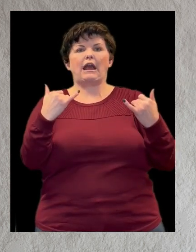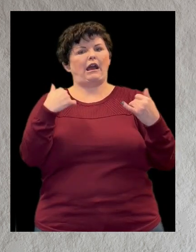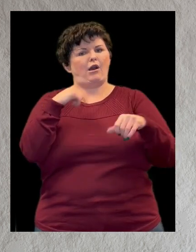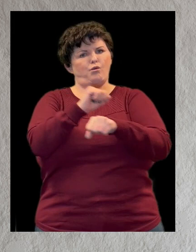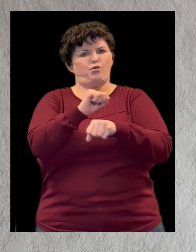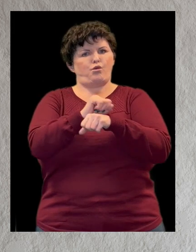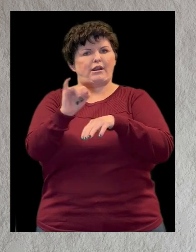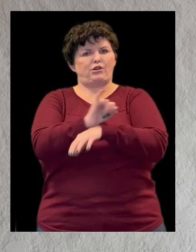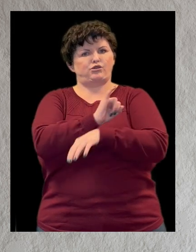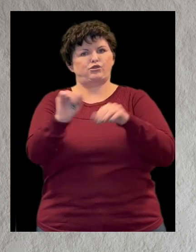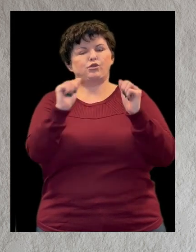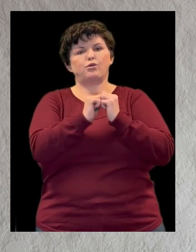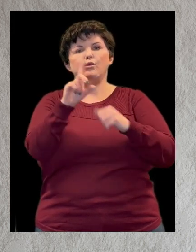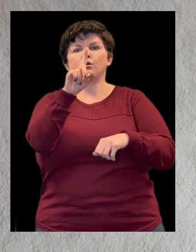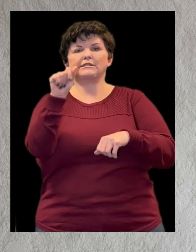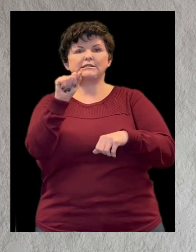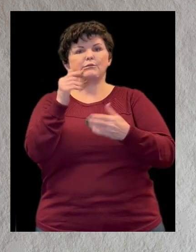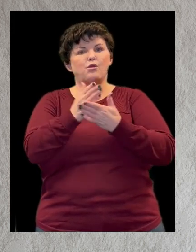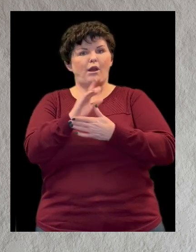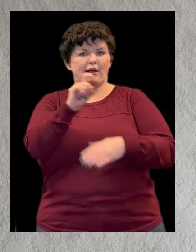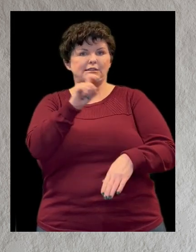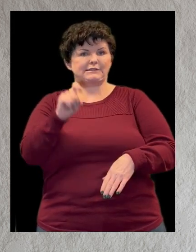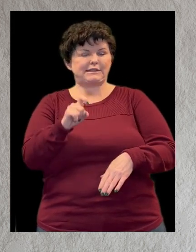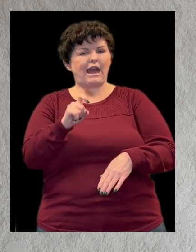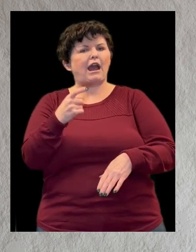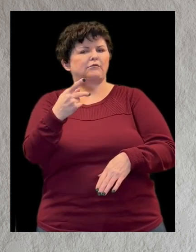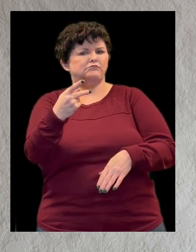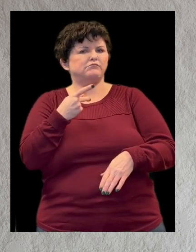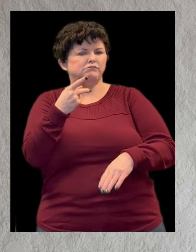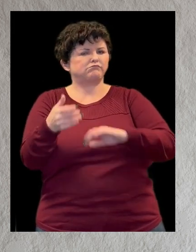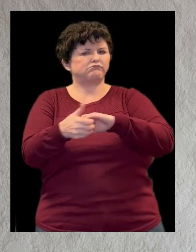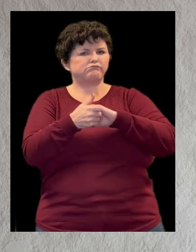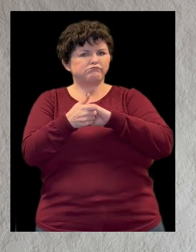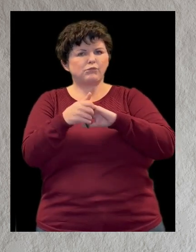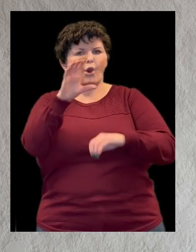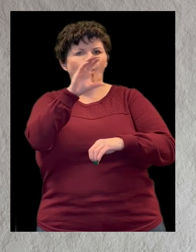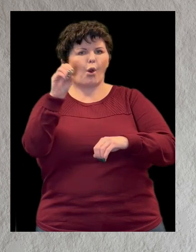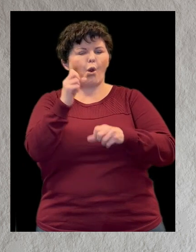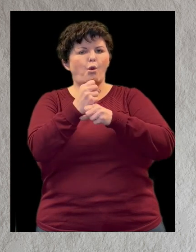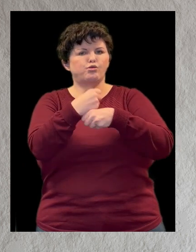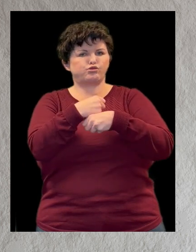with Disability Rights Texas and we're working together to co-produce these videos